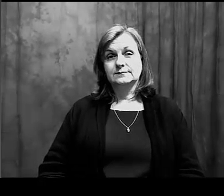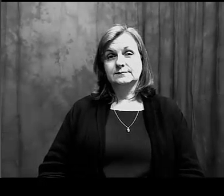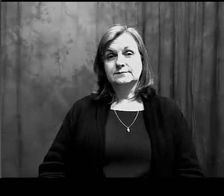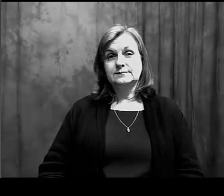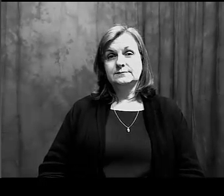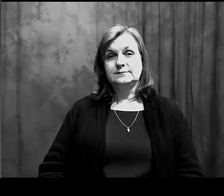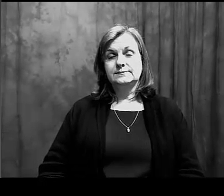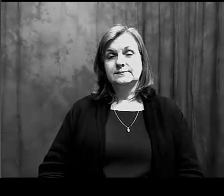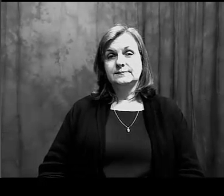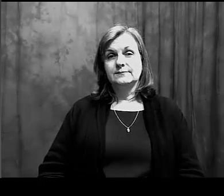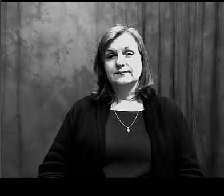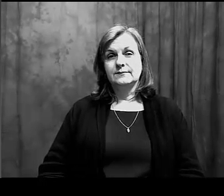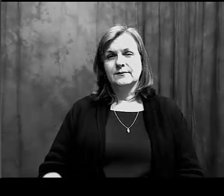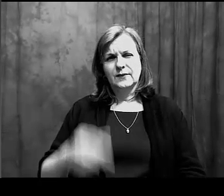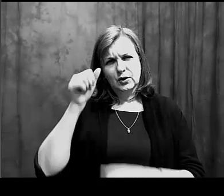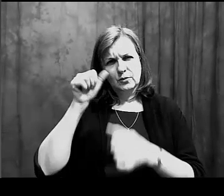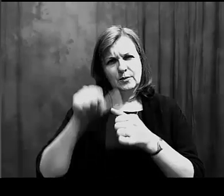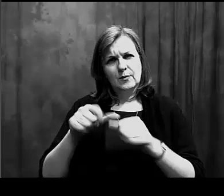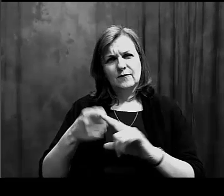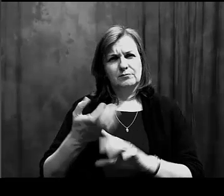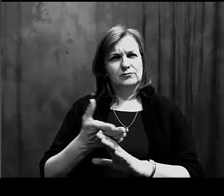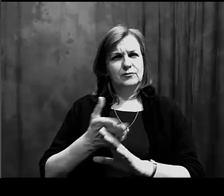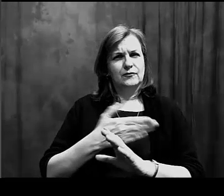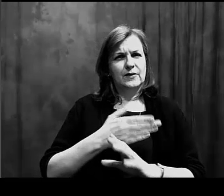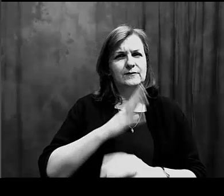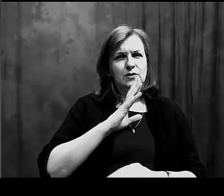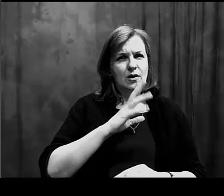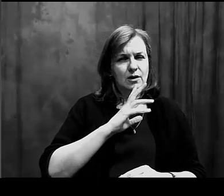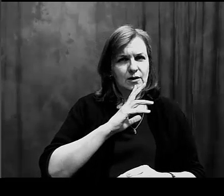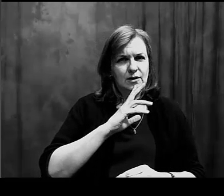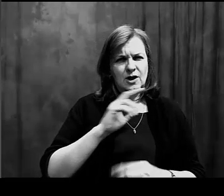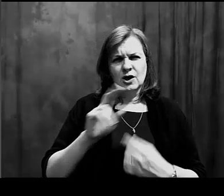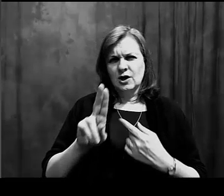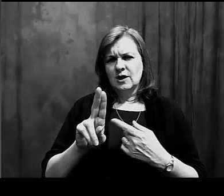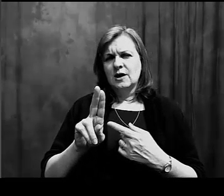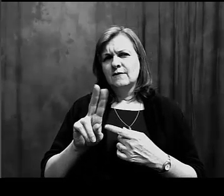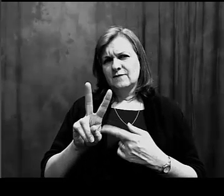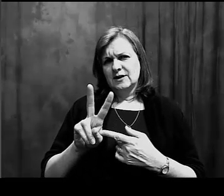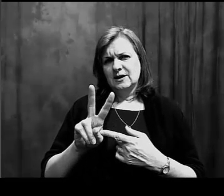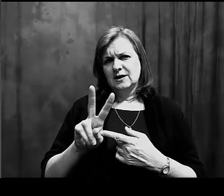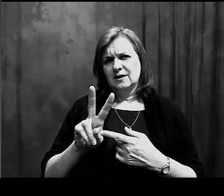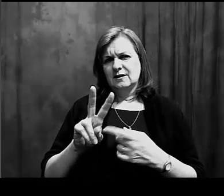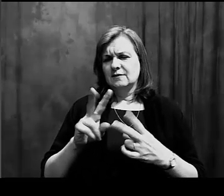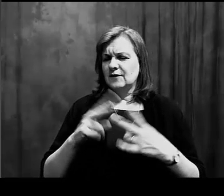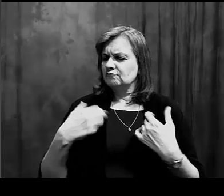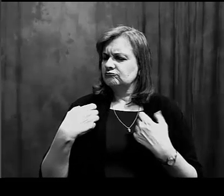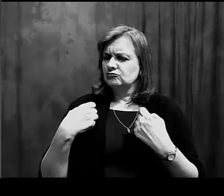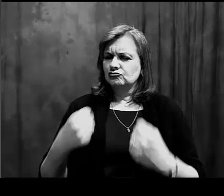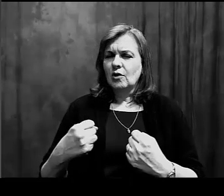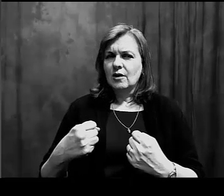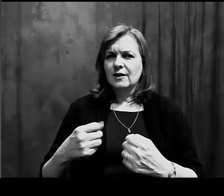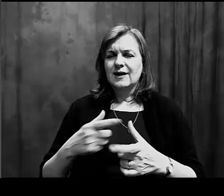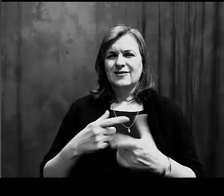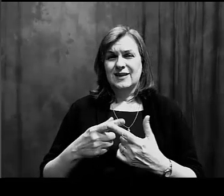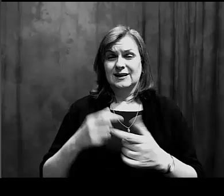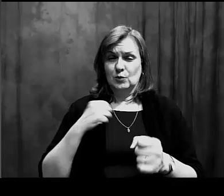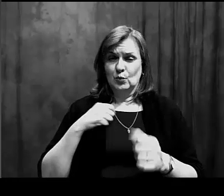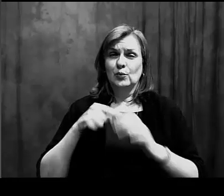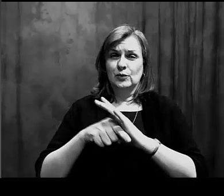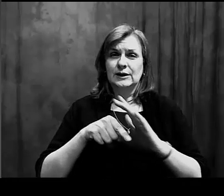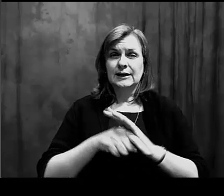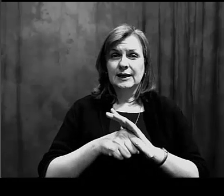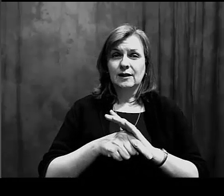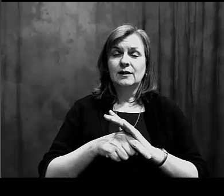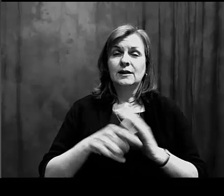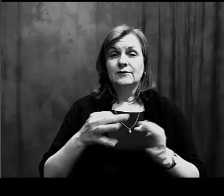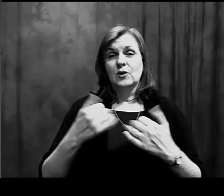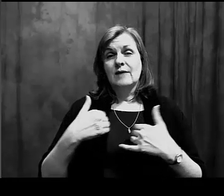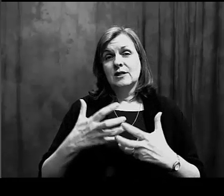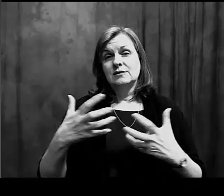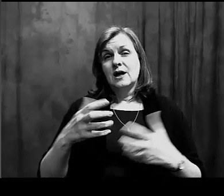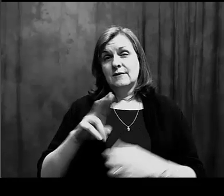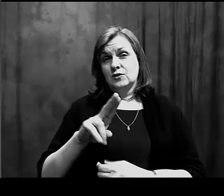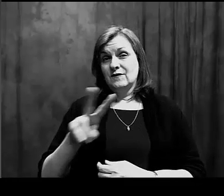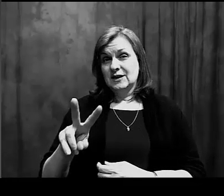but if you remember from our last talk UV is still very very high and remember it's extremely deadly in high doses